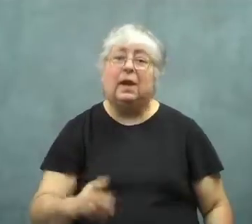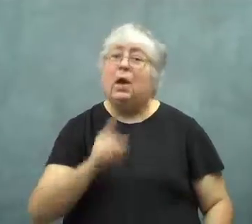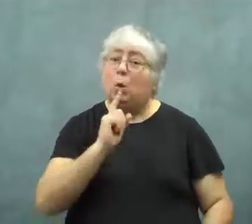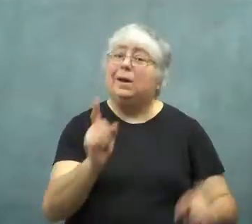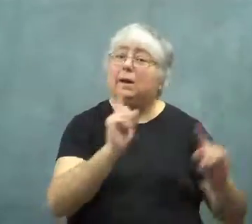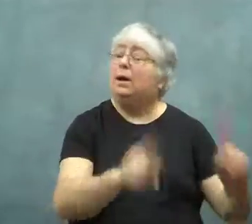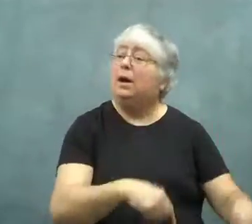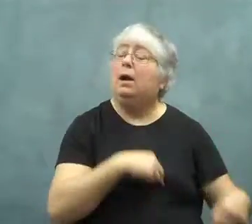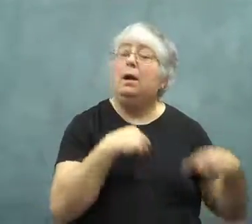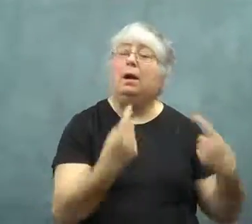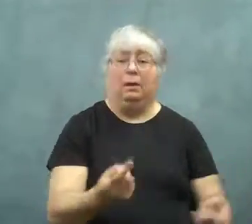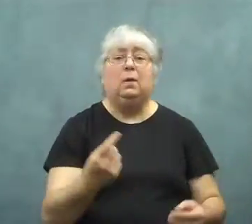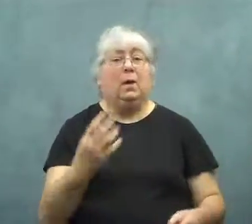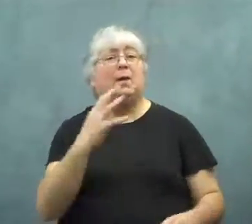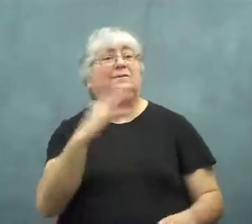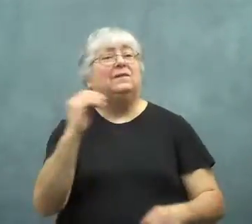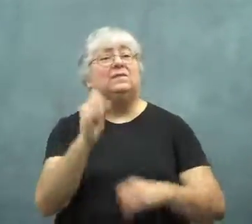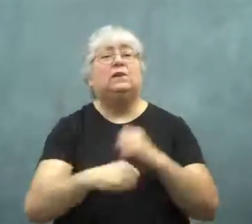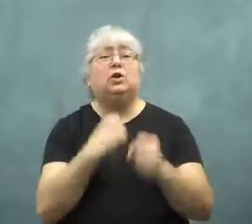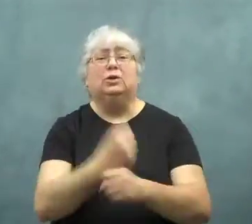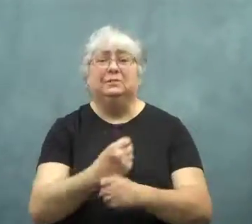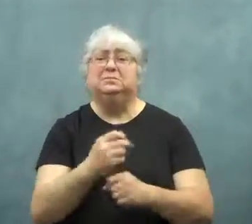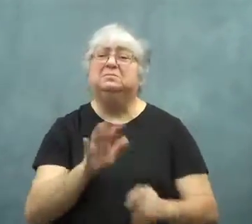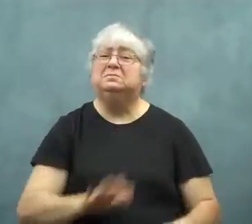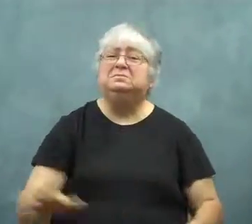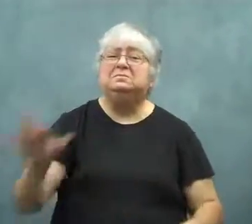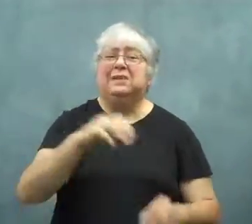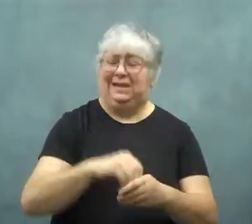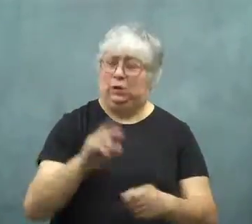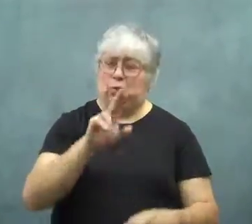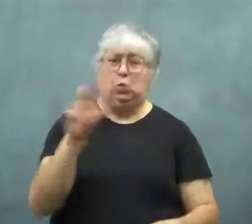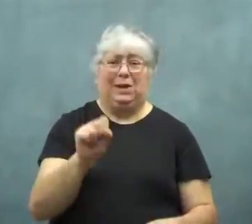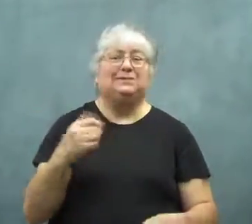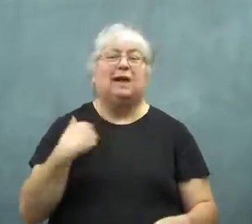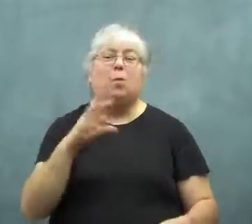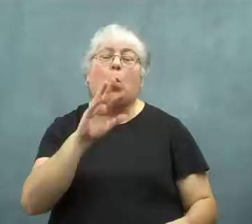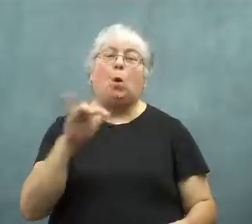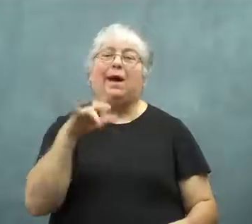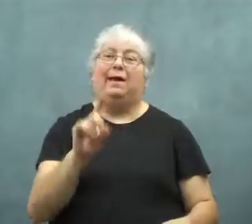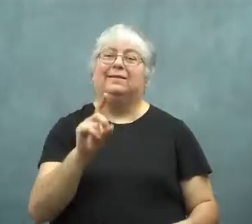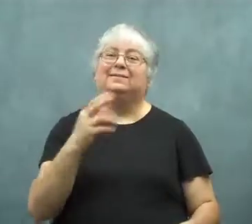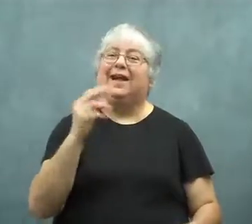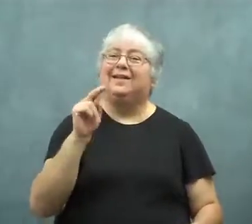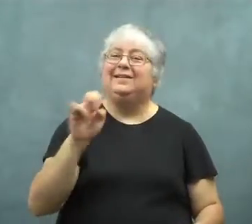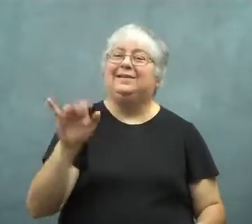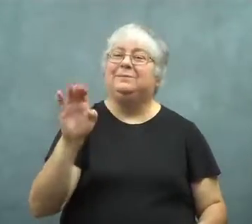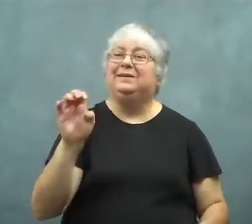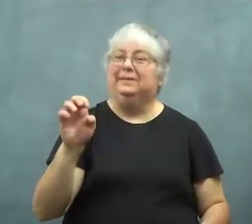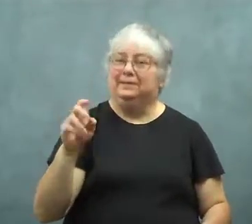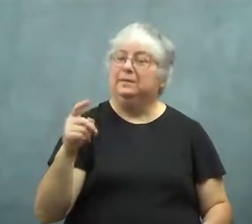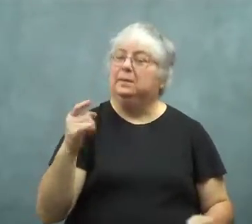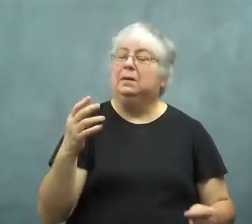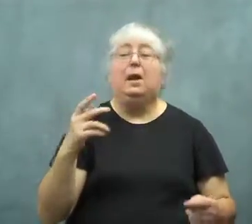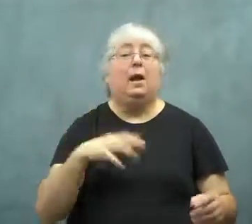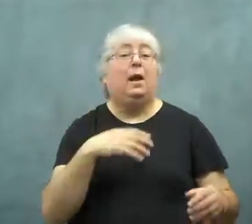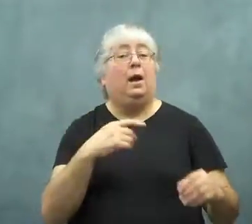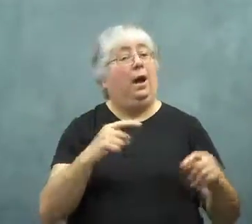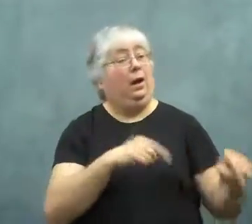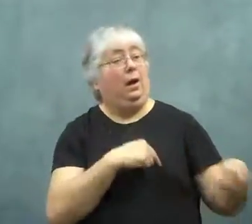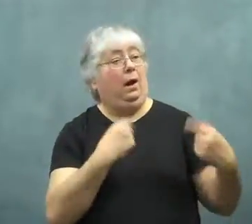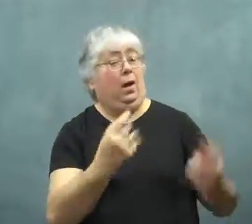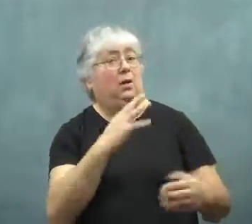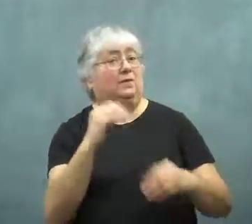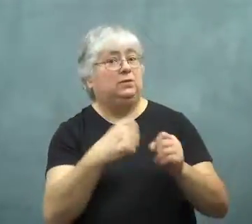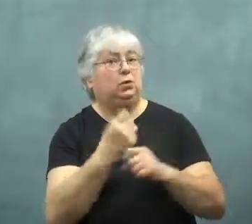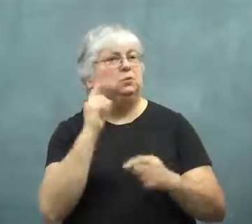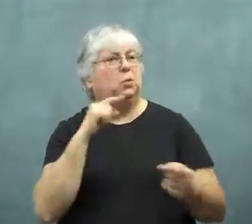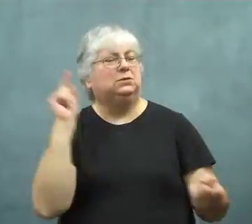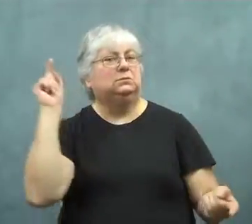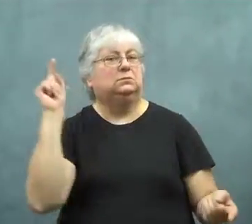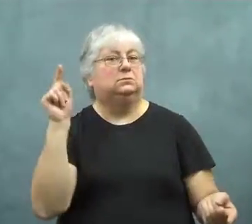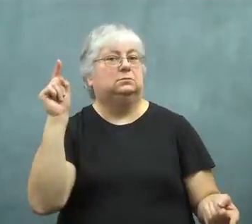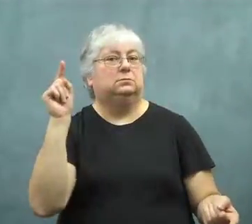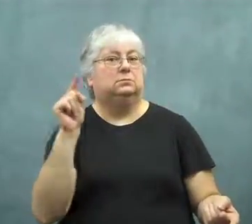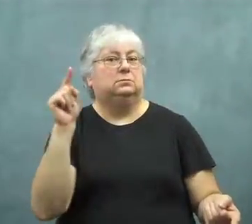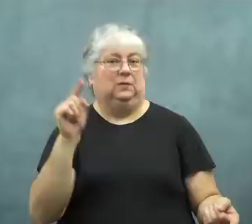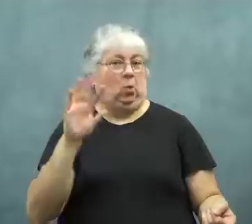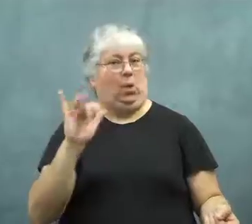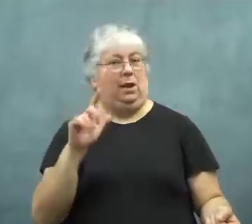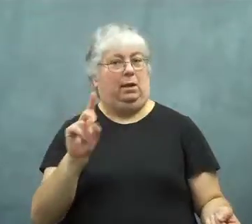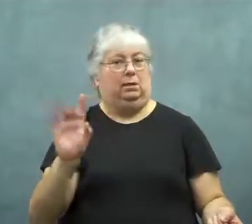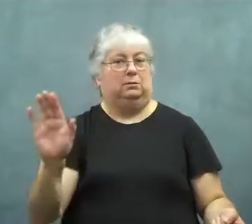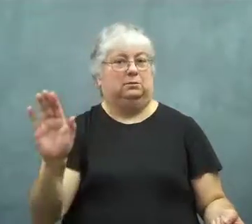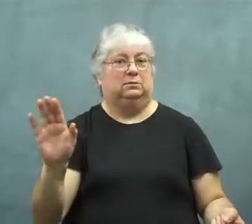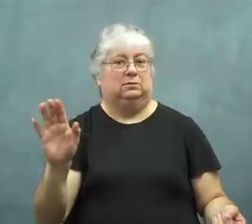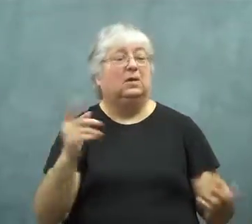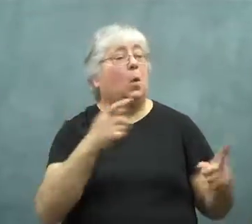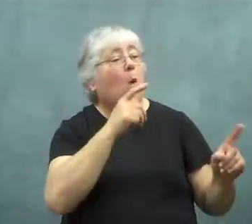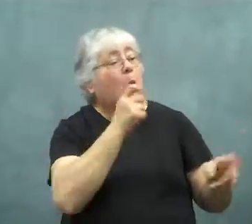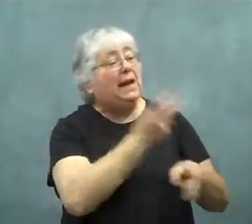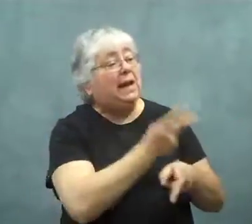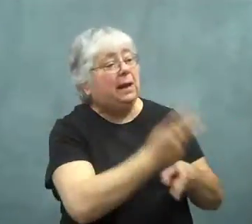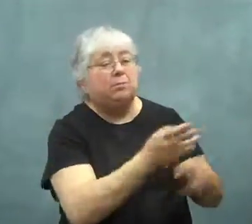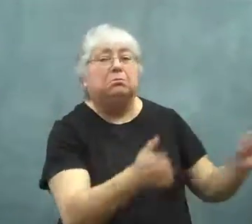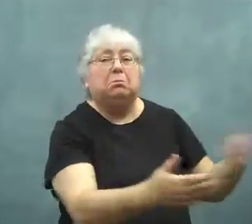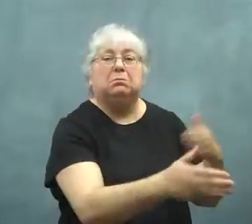For the past 50 years in the US, the wild honeybee population has been decreasing.